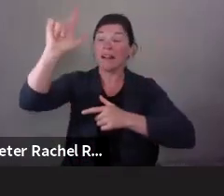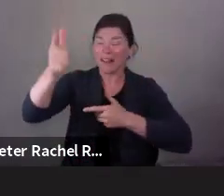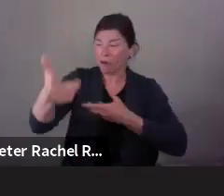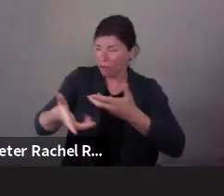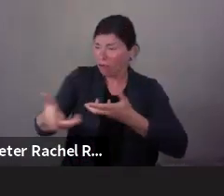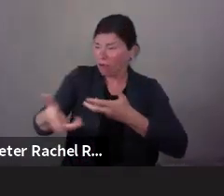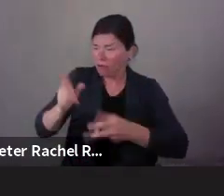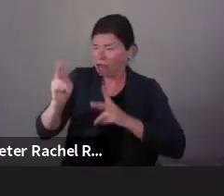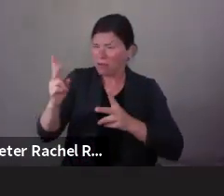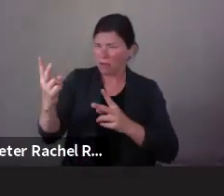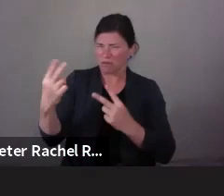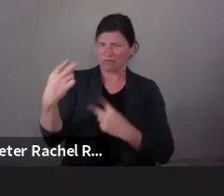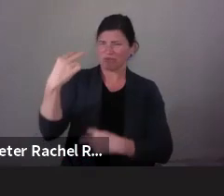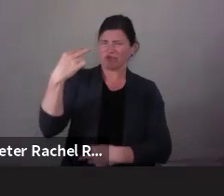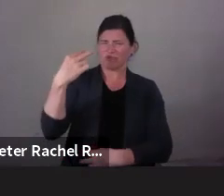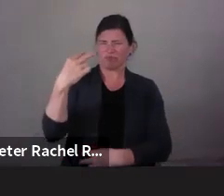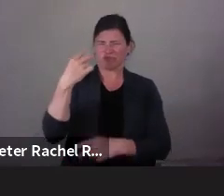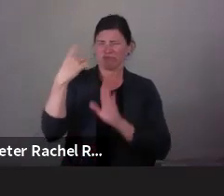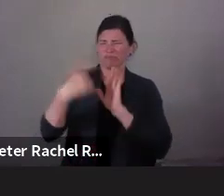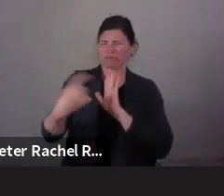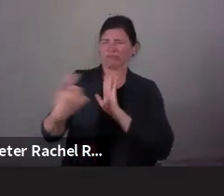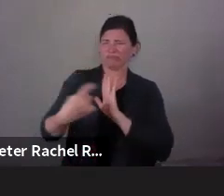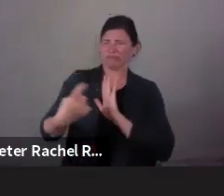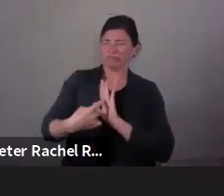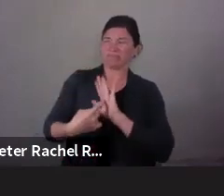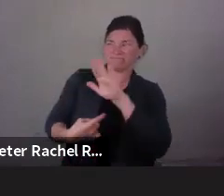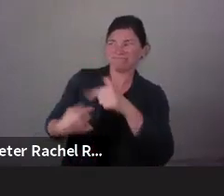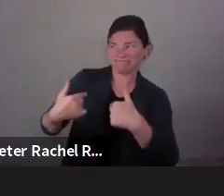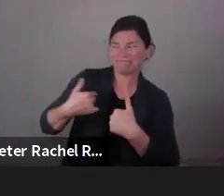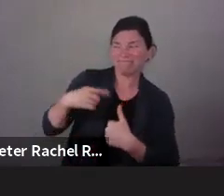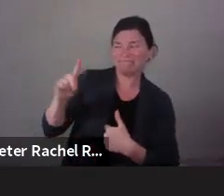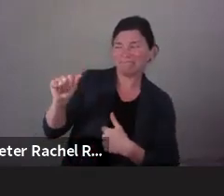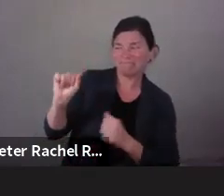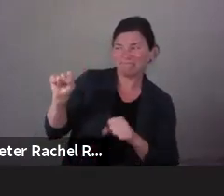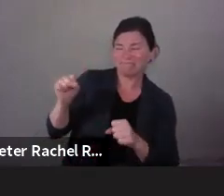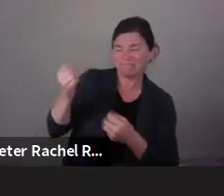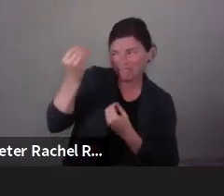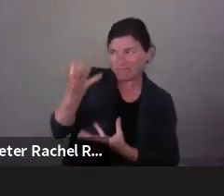my case, my autism is mild. People don't see the signs at first until they get to know them and